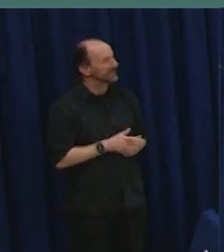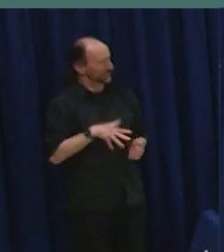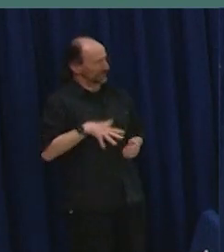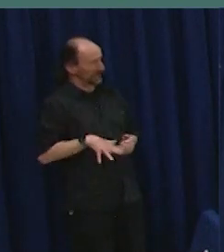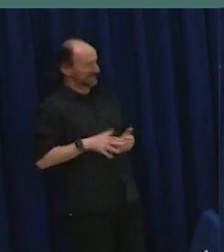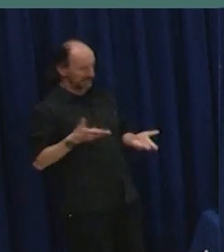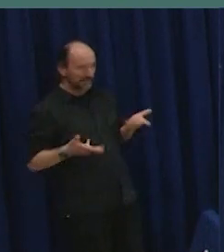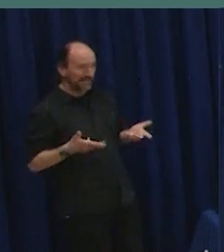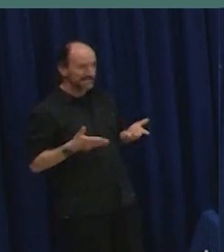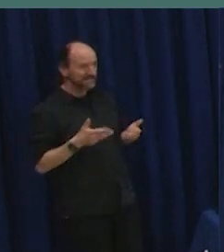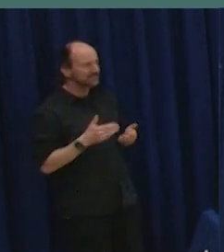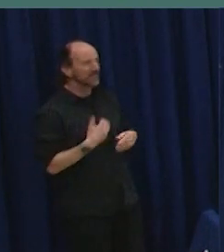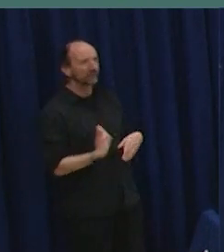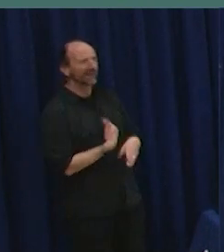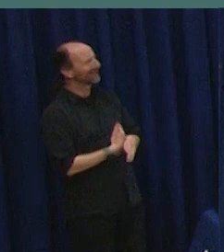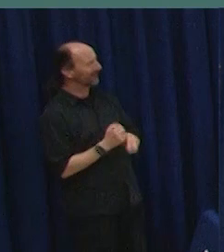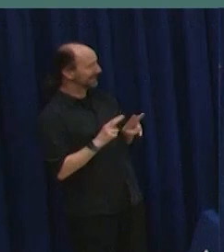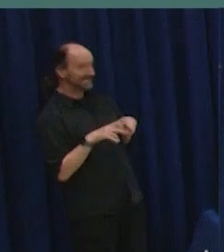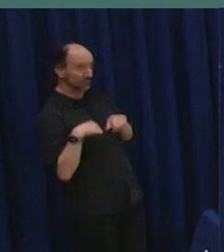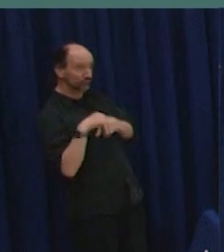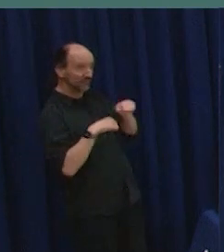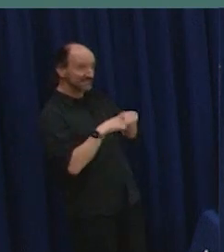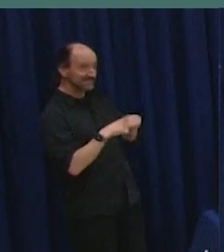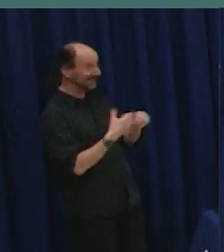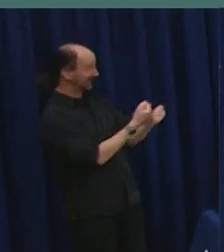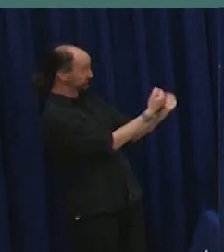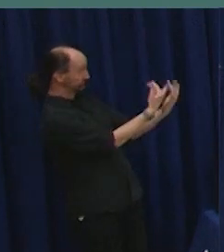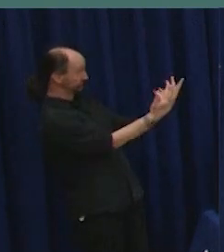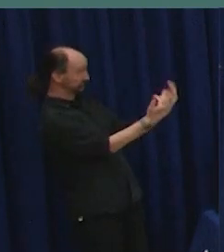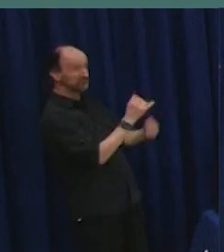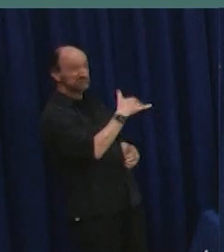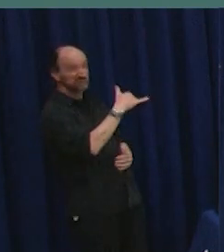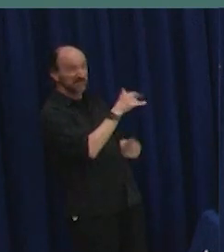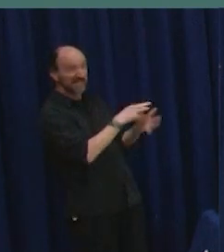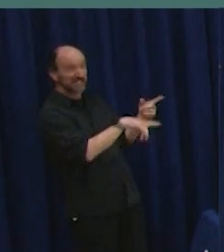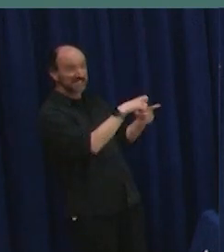that can assess all these people who may have ADHD, but is good enough. I wanted to start with